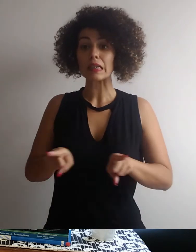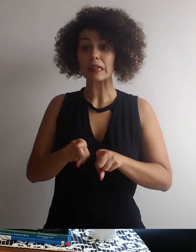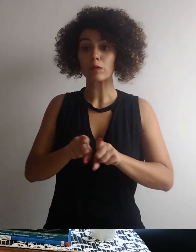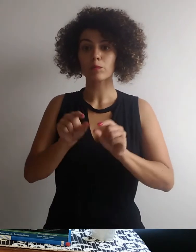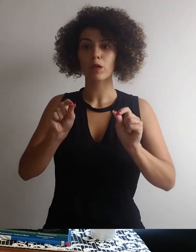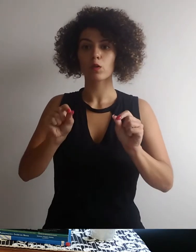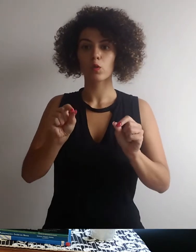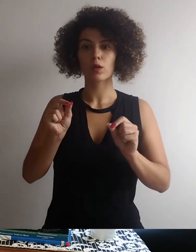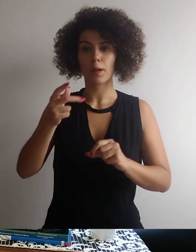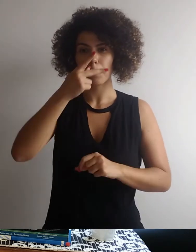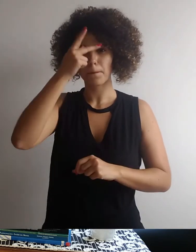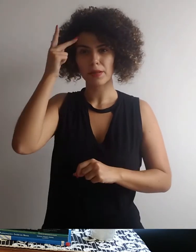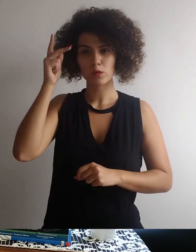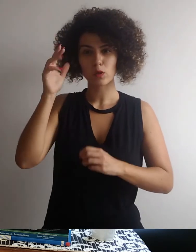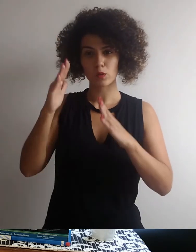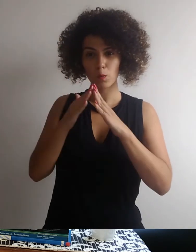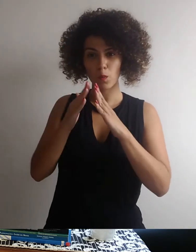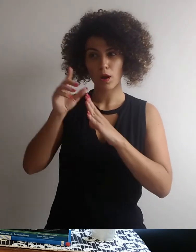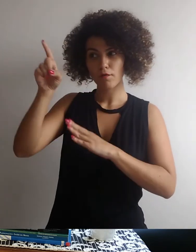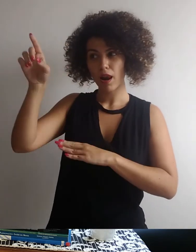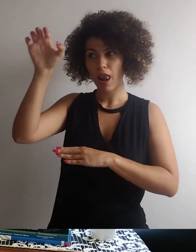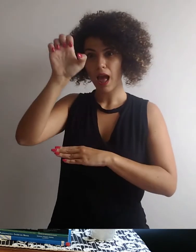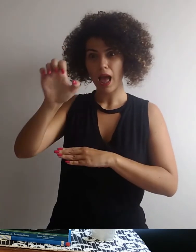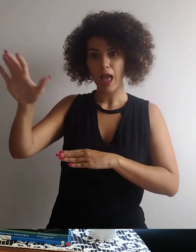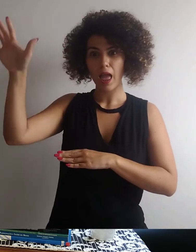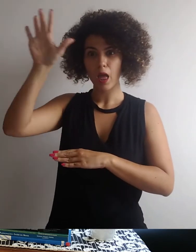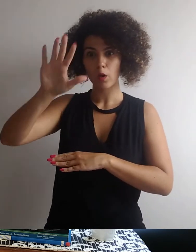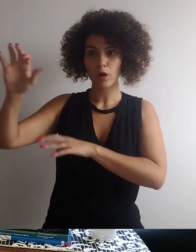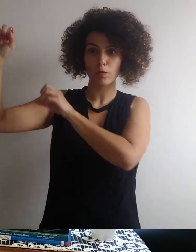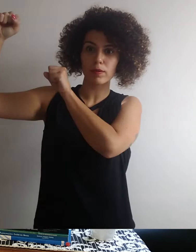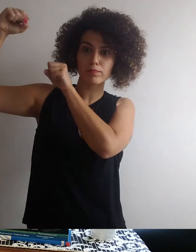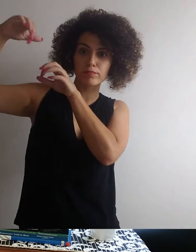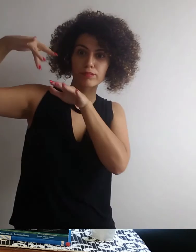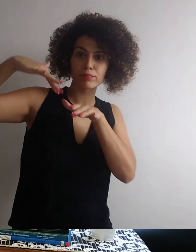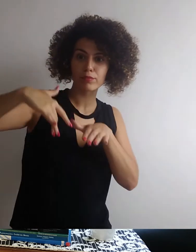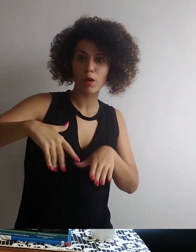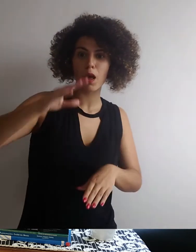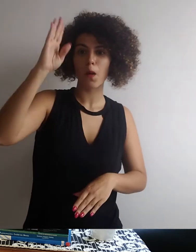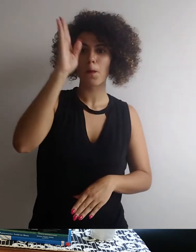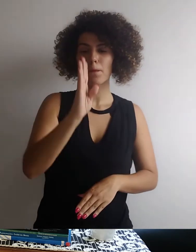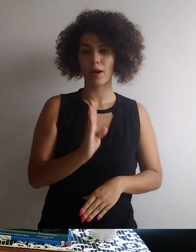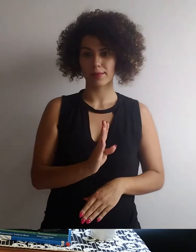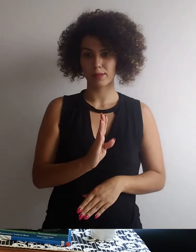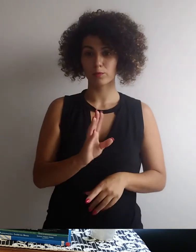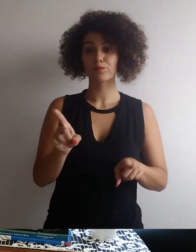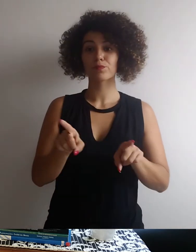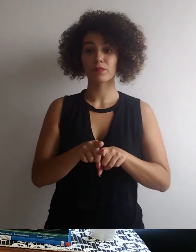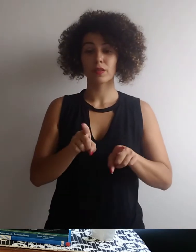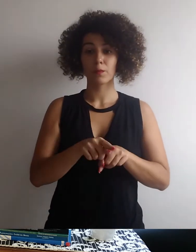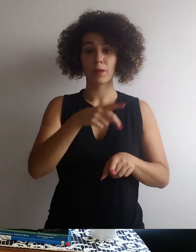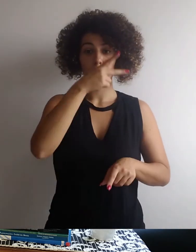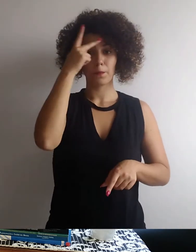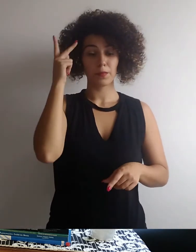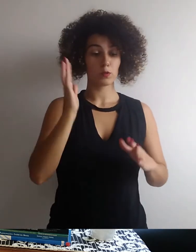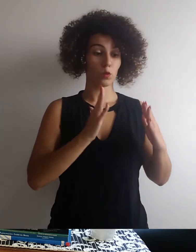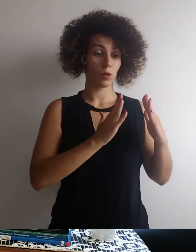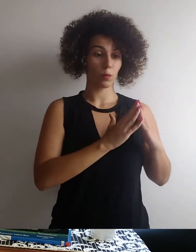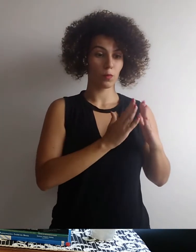and, in addition, many immigrants from Europe were arriving in Brazil and, in addition, many people from rural areas came to